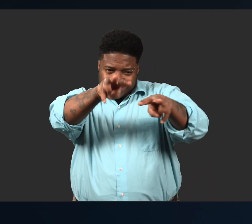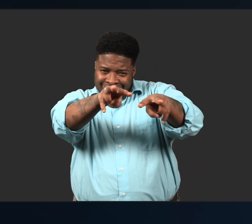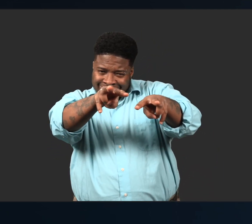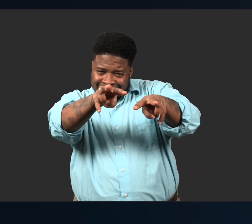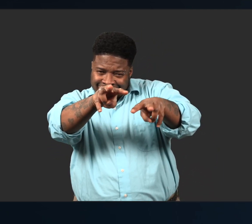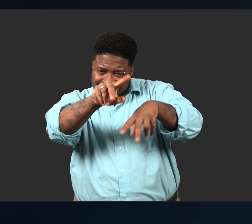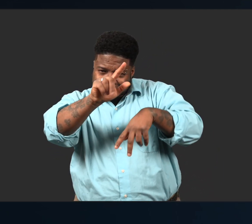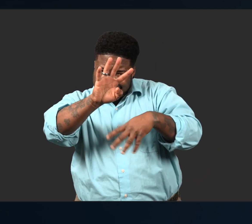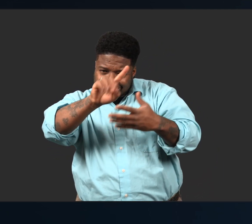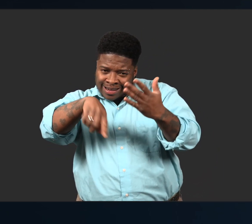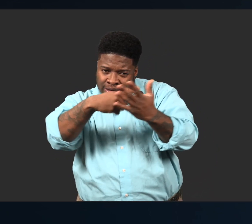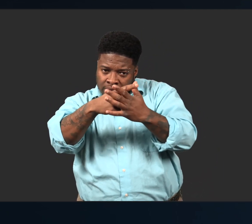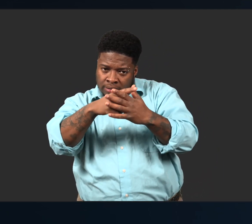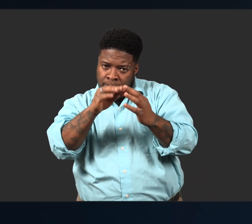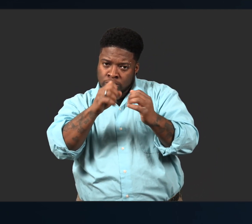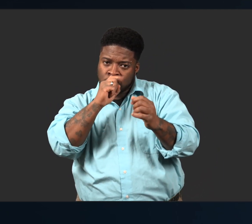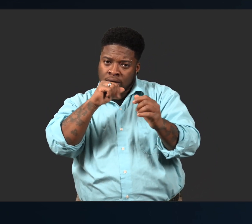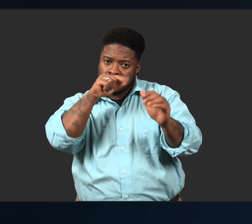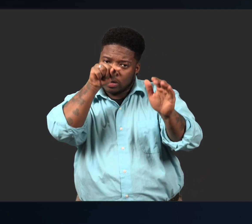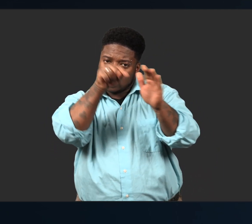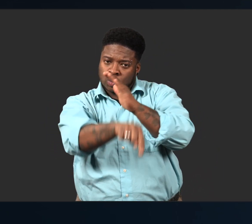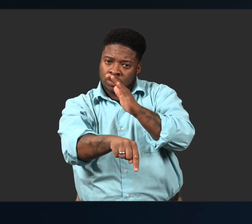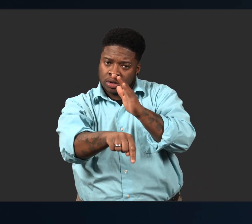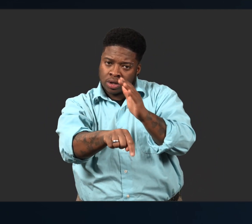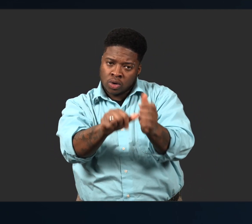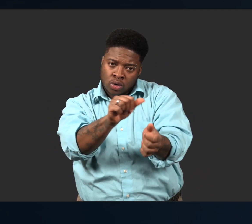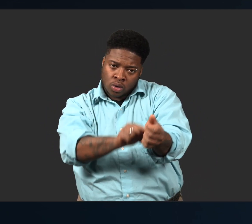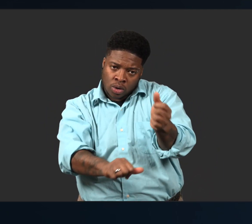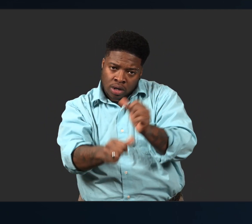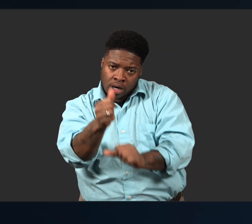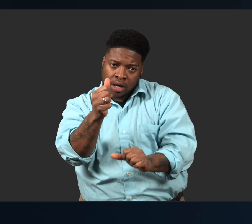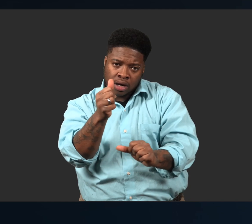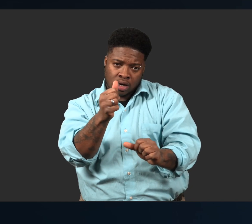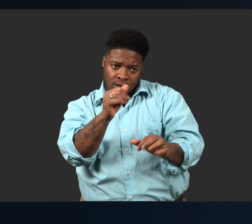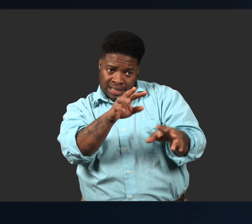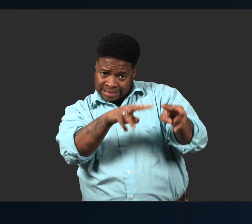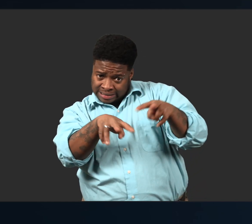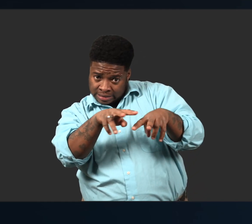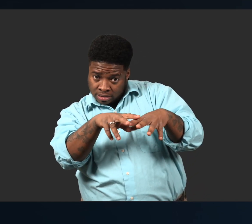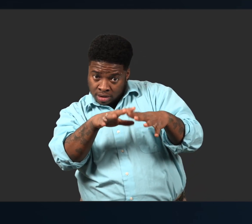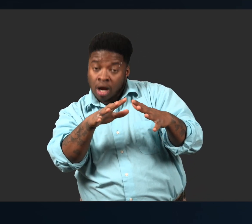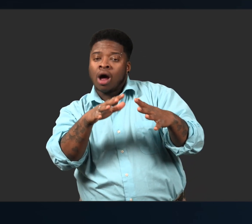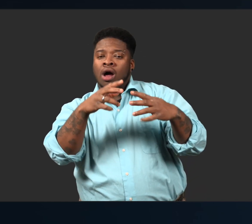Alice will be closely monitored for the first 24 hours to be sure she doesn't harm herself, and isn't suicidal.